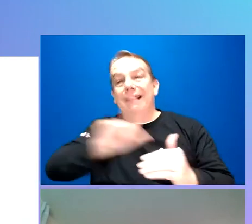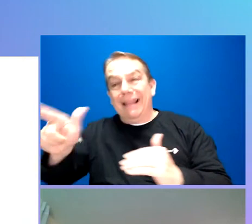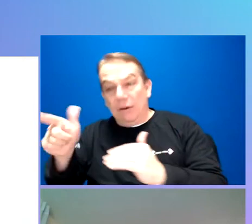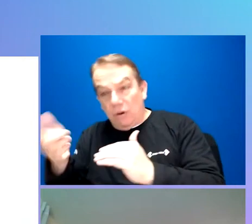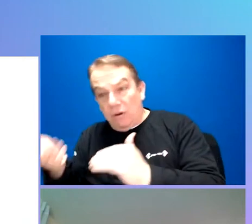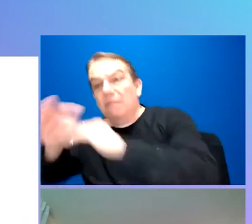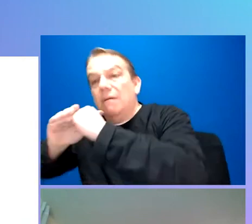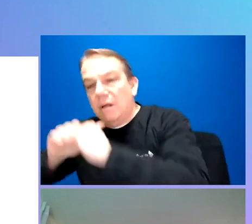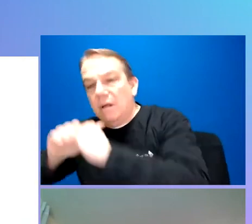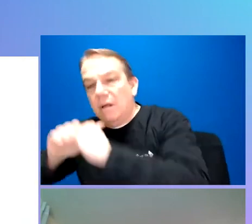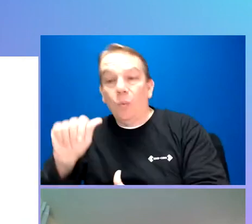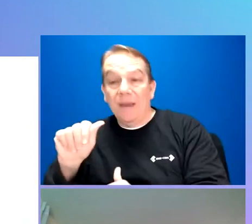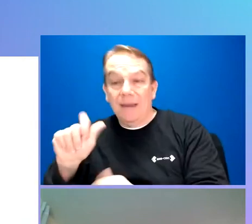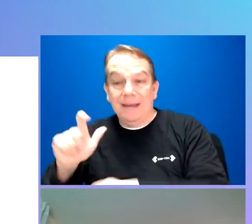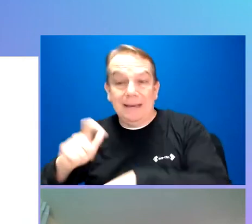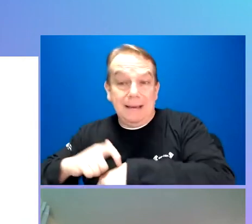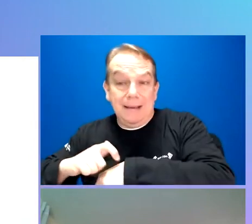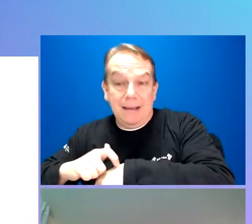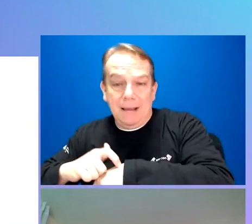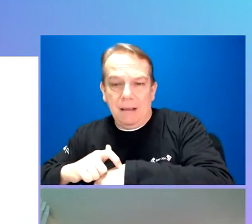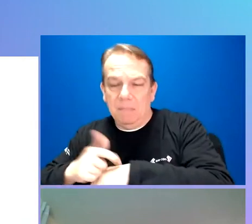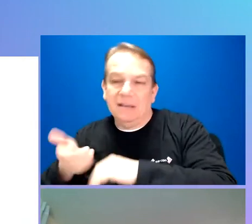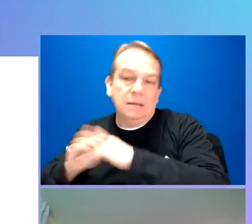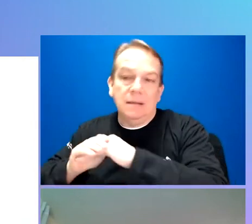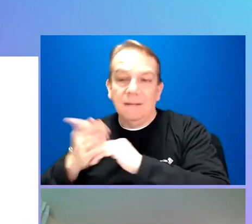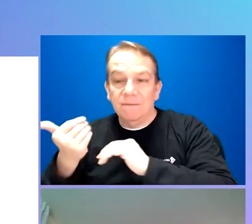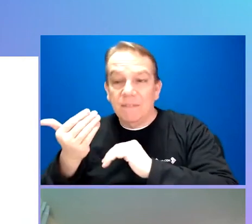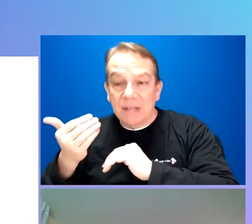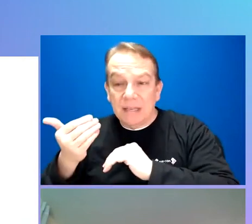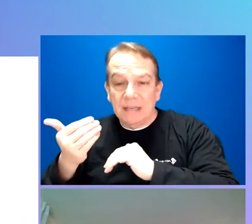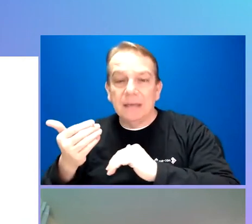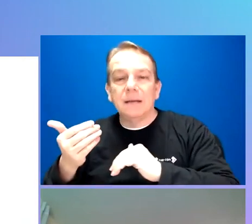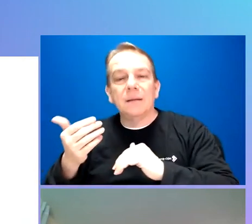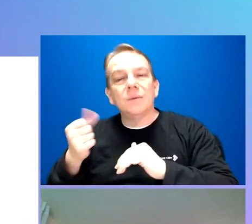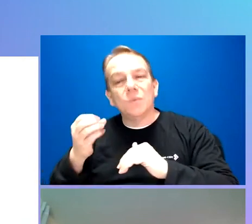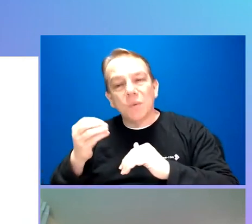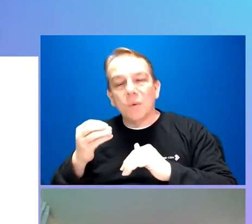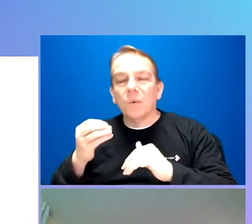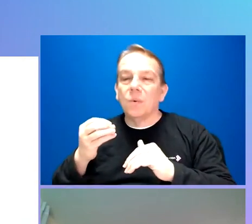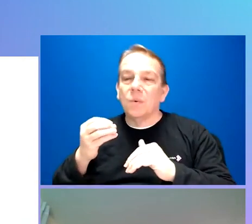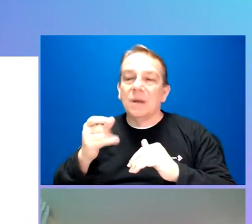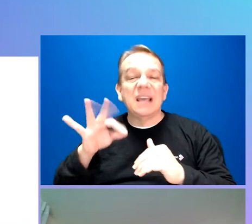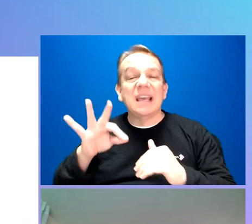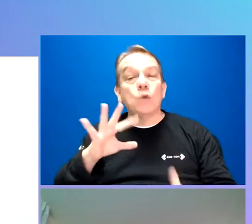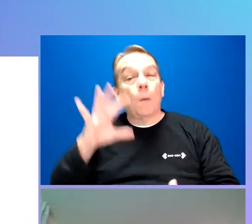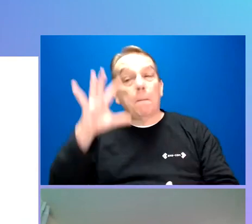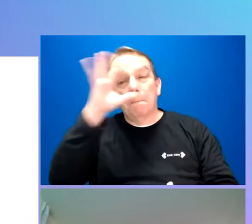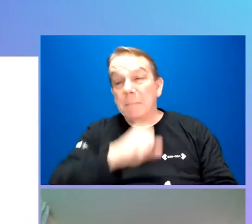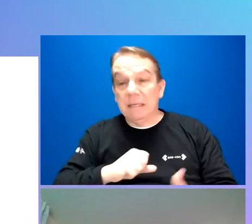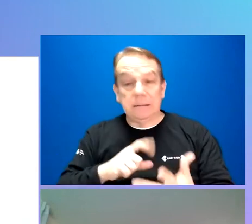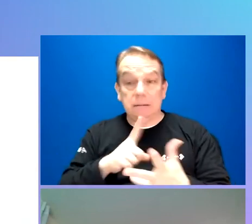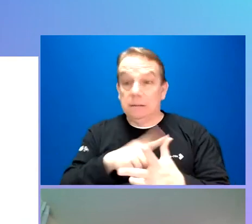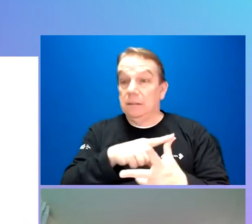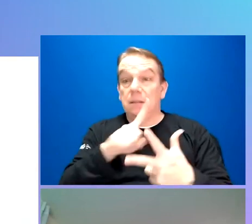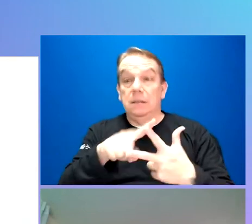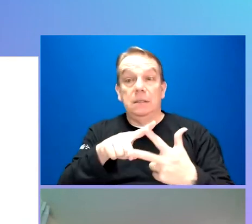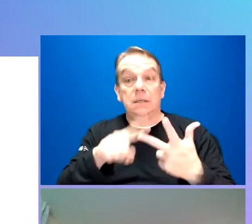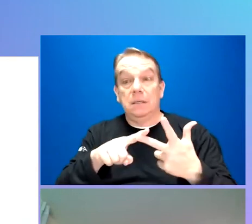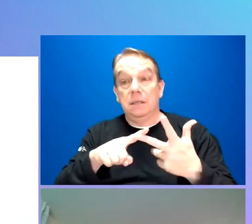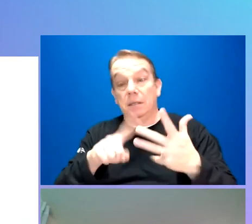escape, if you miss everything during all these three phases, and if you get to the